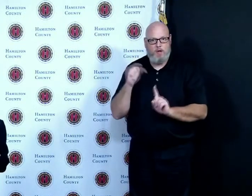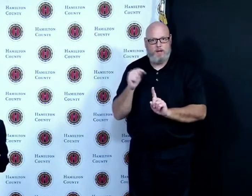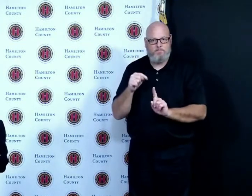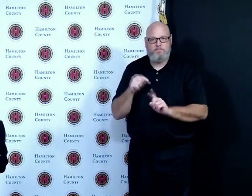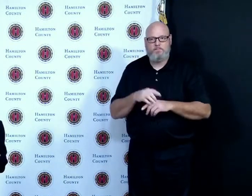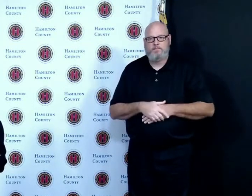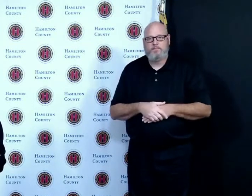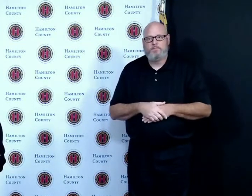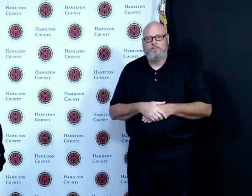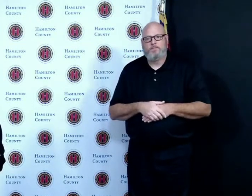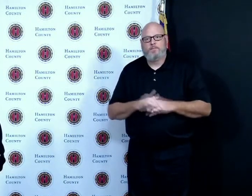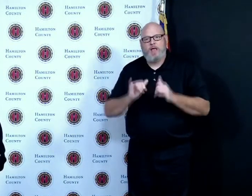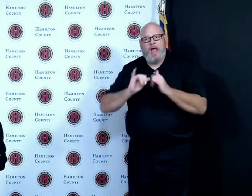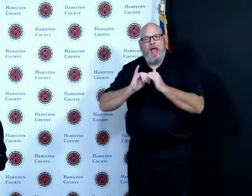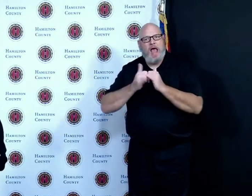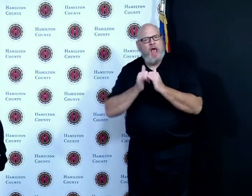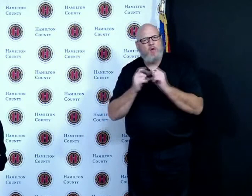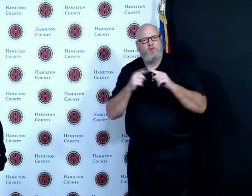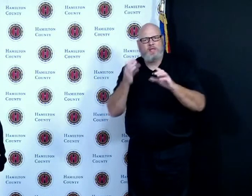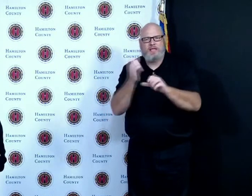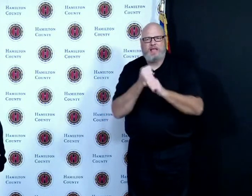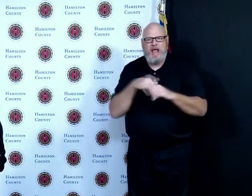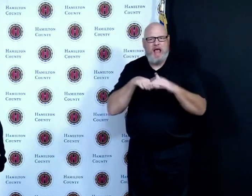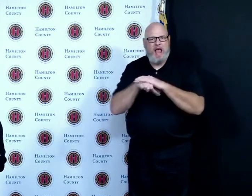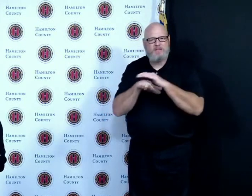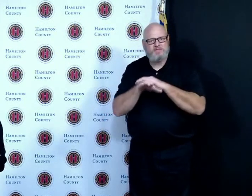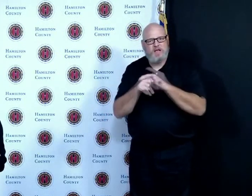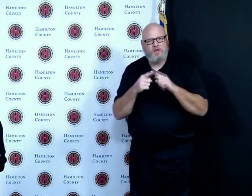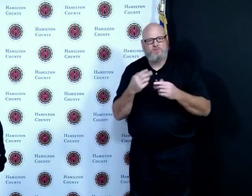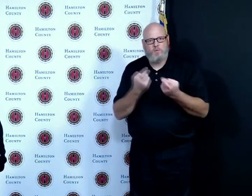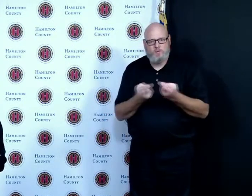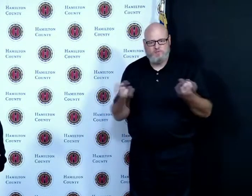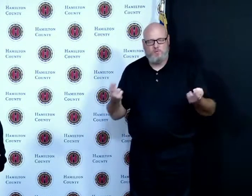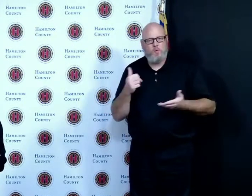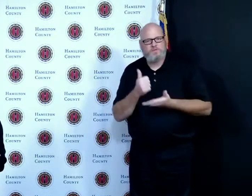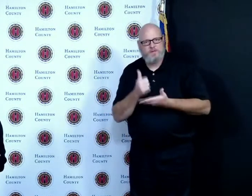we're continuing to see vaccine clinics in our community before I dive in a little deeper on the